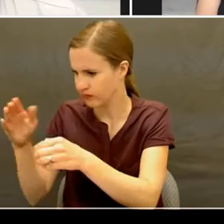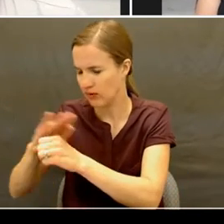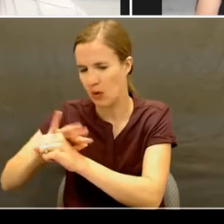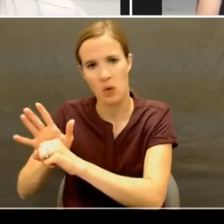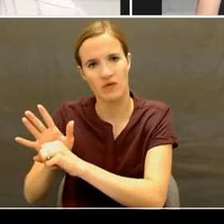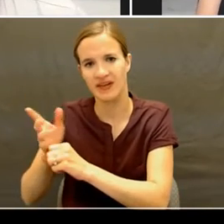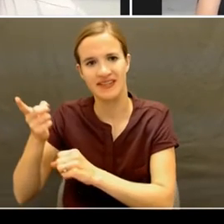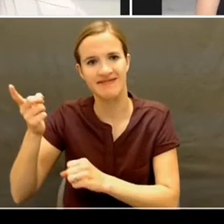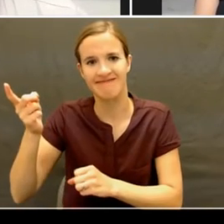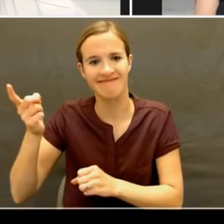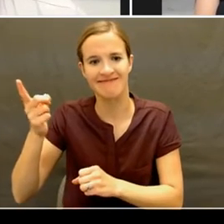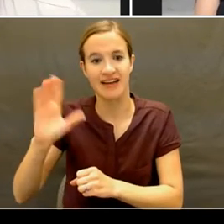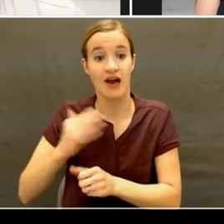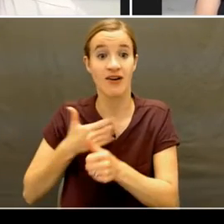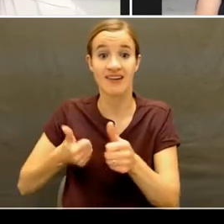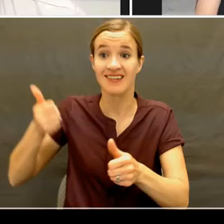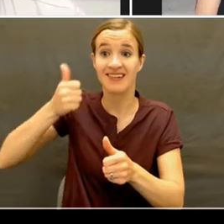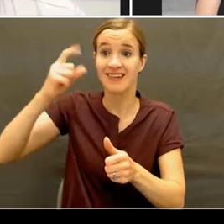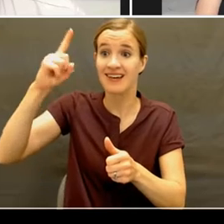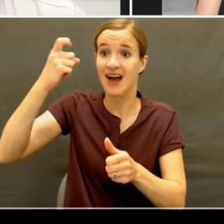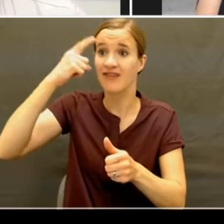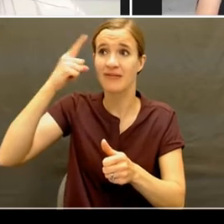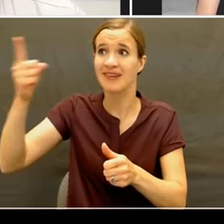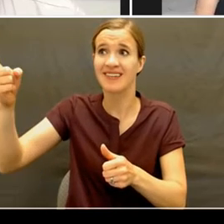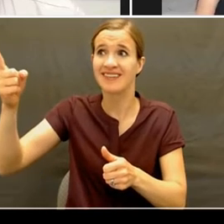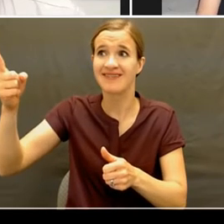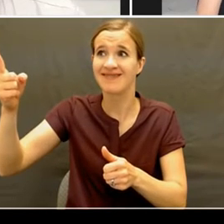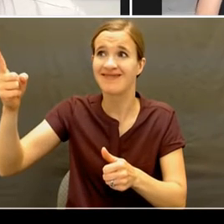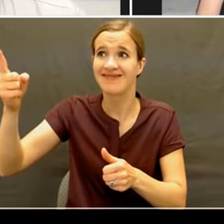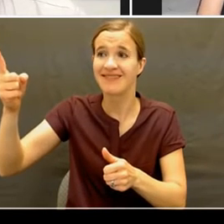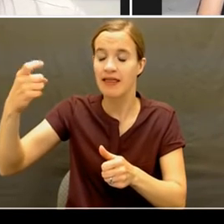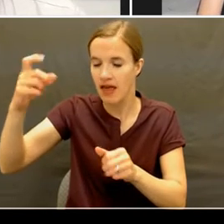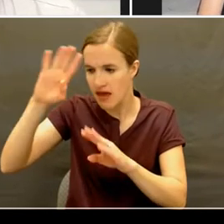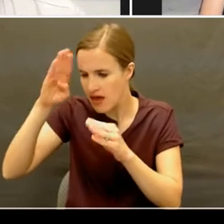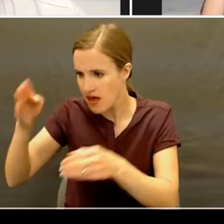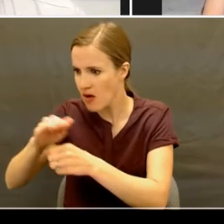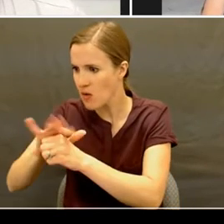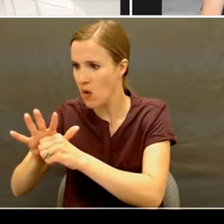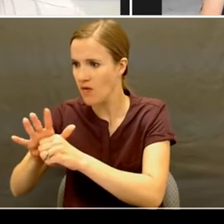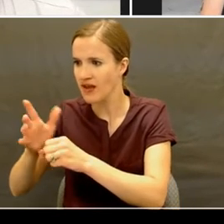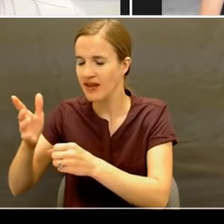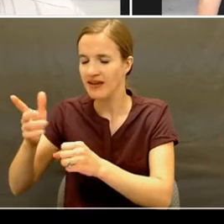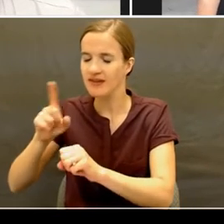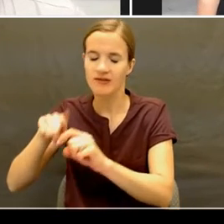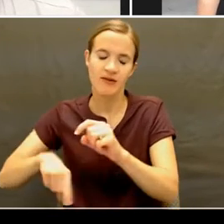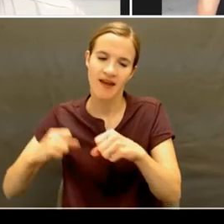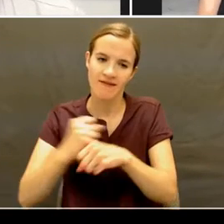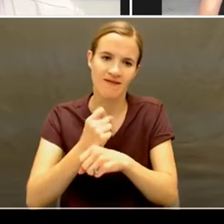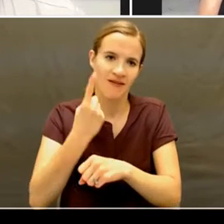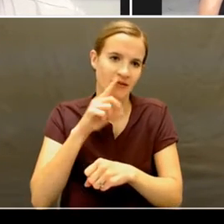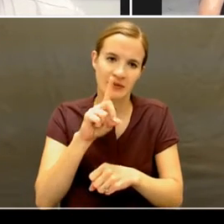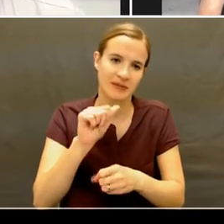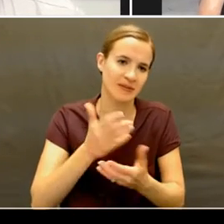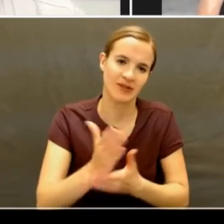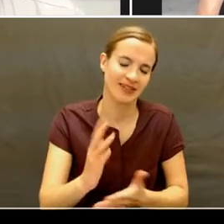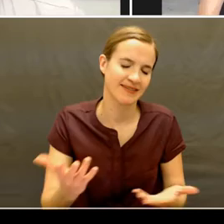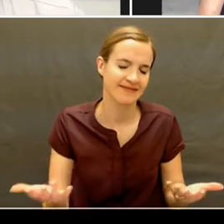spoken for. And here here we have, government is saying, you know, 40% of people in congregate